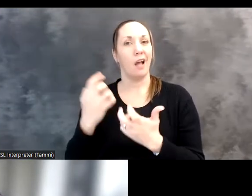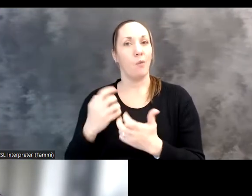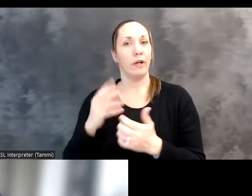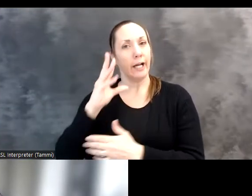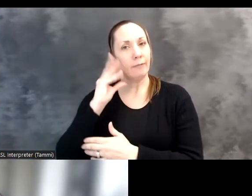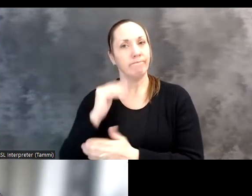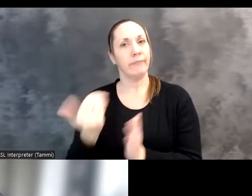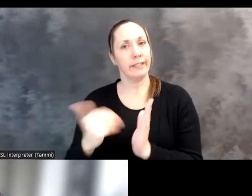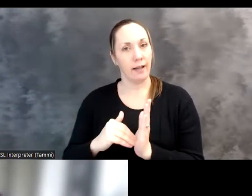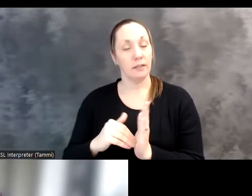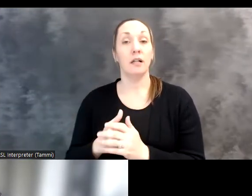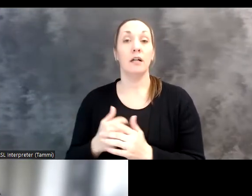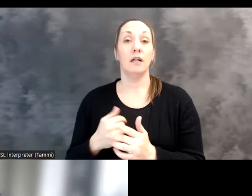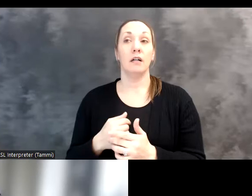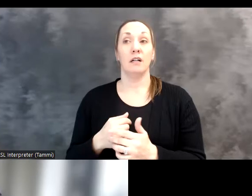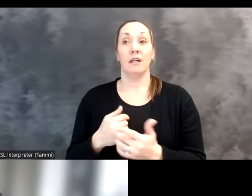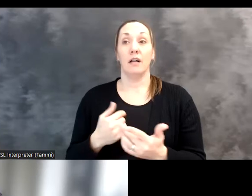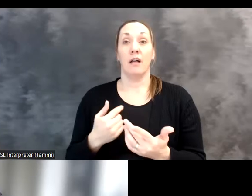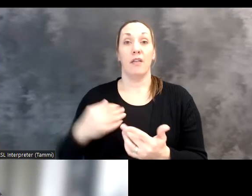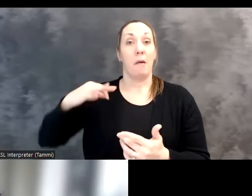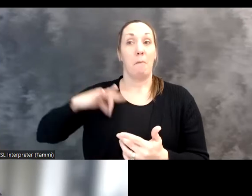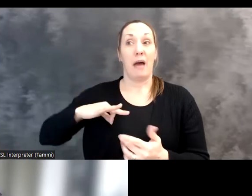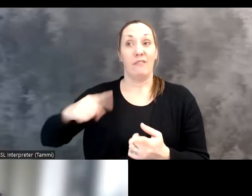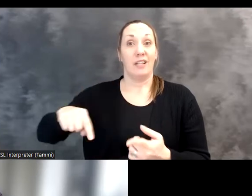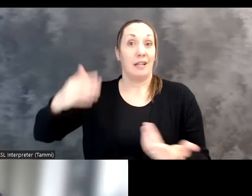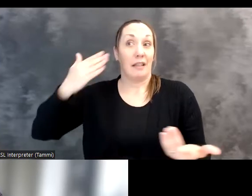had multiple surgeries and I needed to think about if that was something that